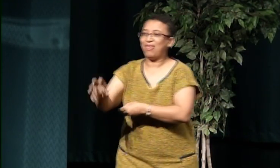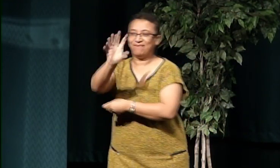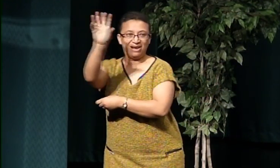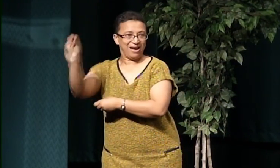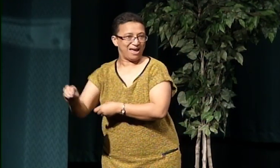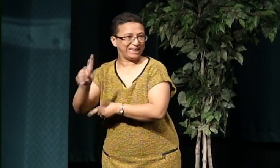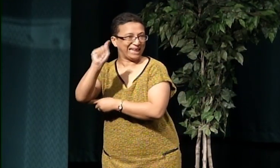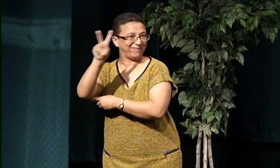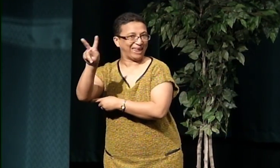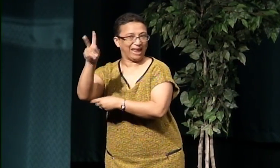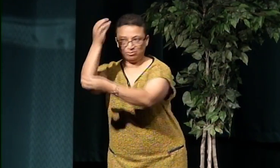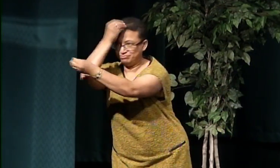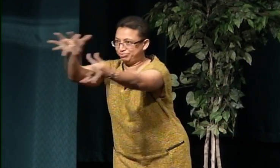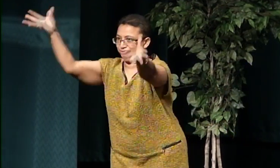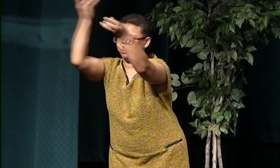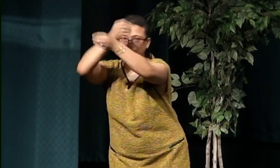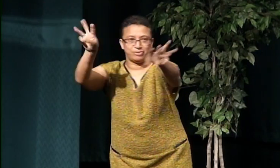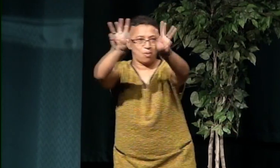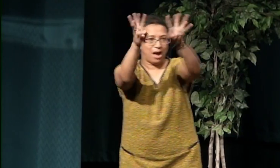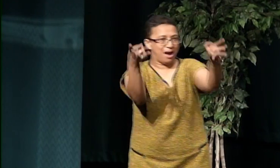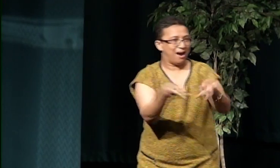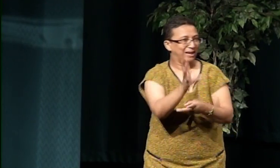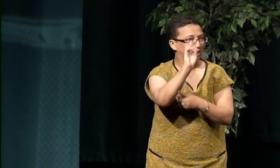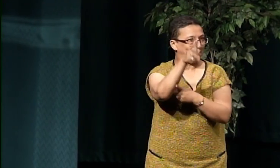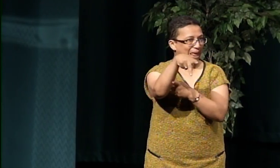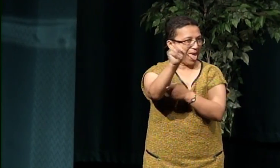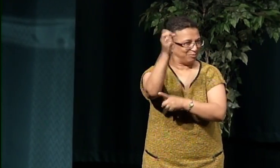We absolutely knew.